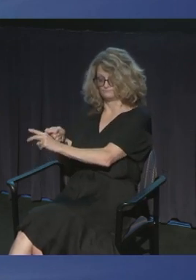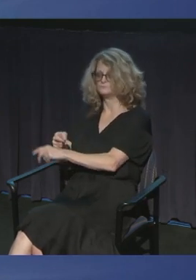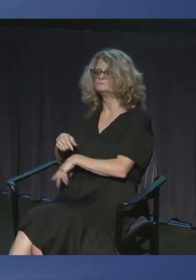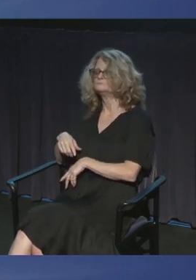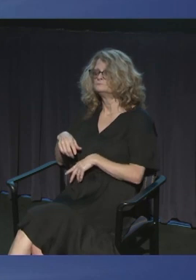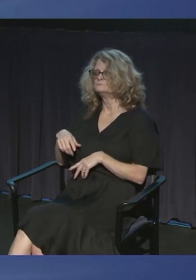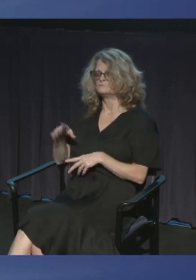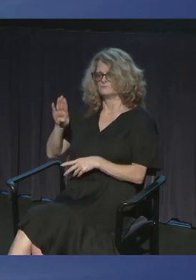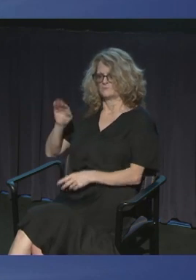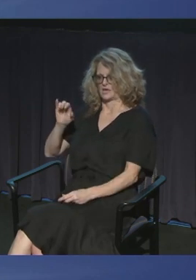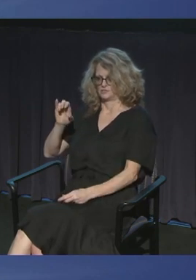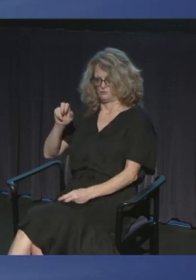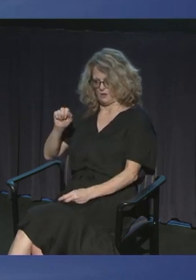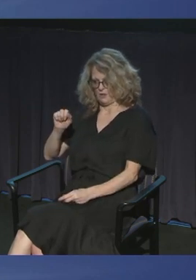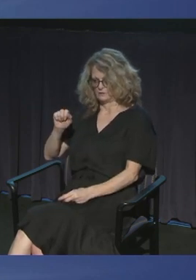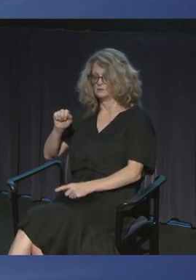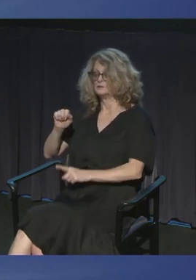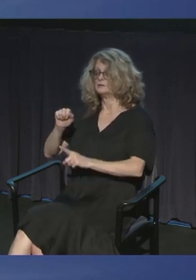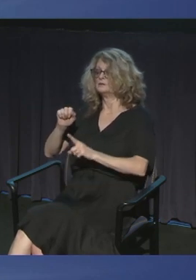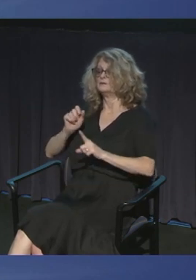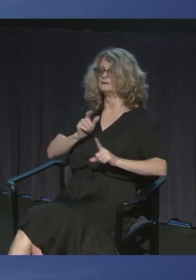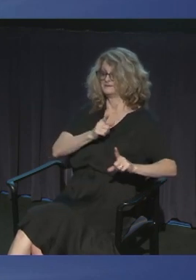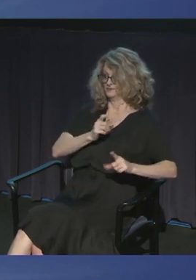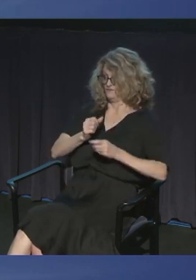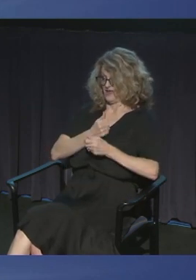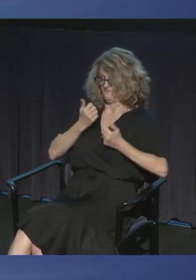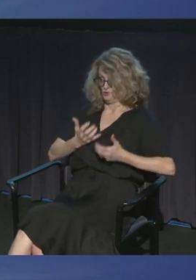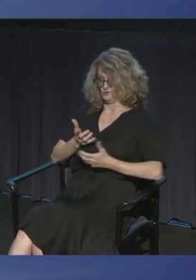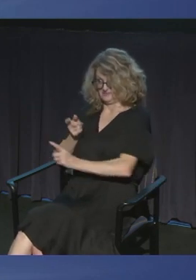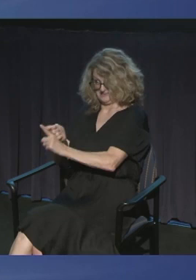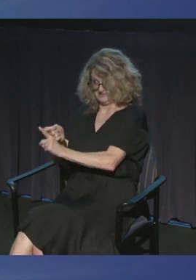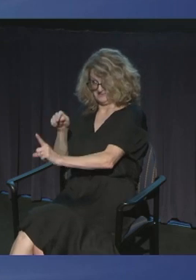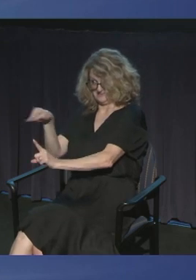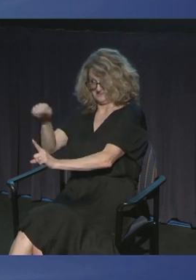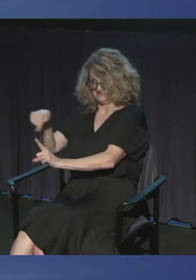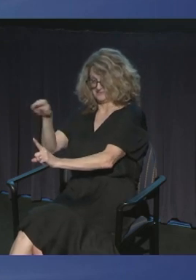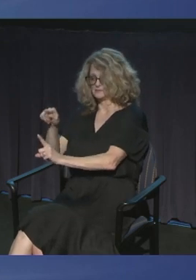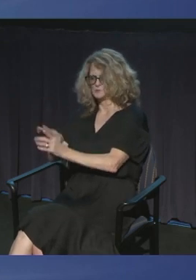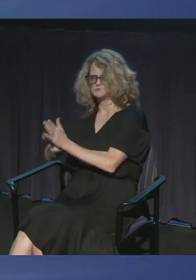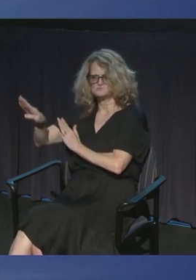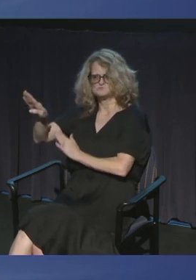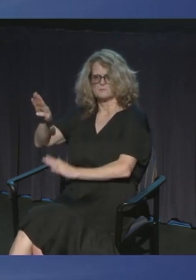THAT A NUMBER OF BACTERIA WERE INCREASED IN THE LEAD SURVIVORS INDICATED HERE, INCLUDING --.